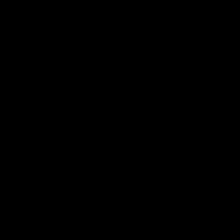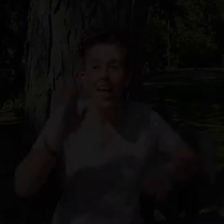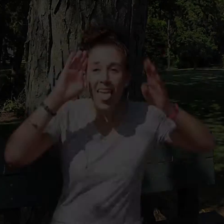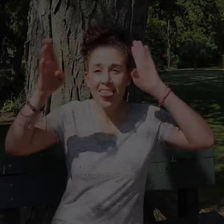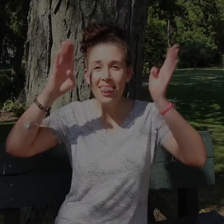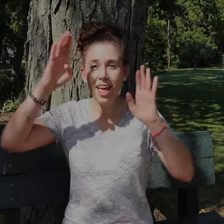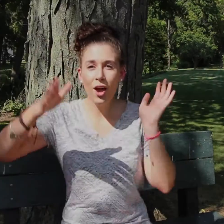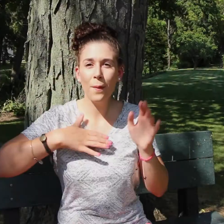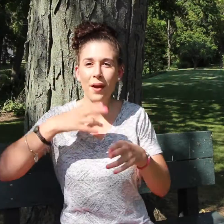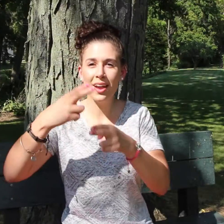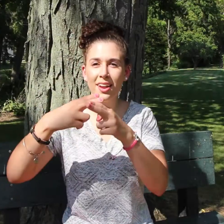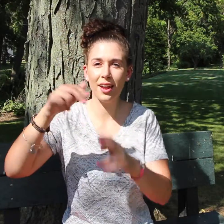Hello my name is Ashley Barone. (sign name Ashley)